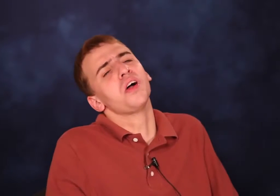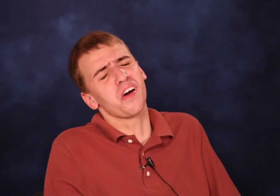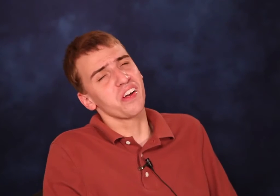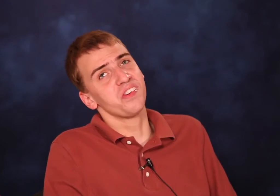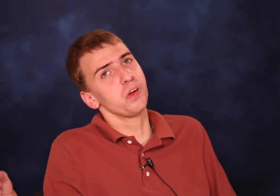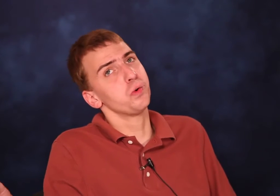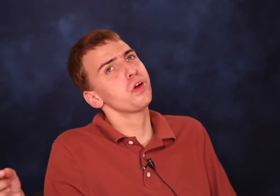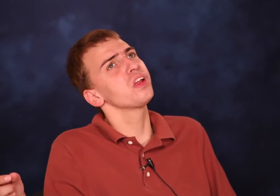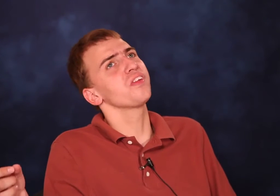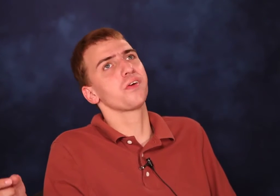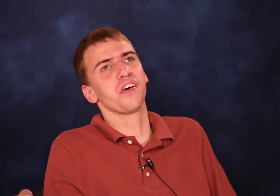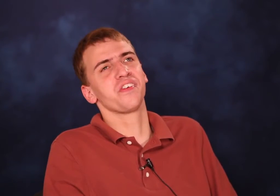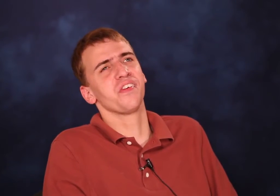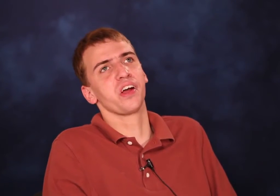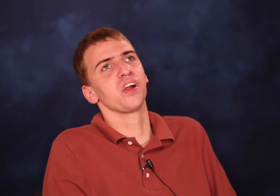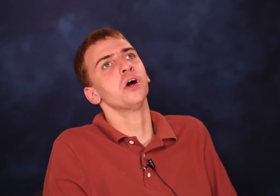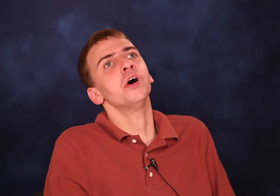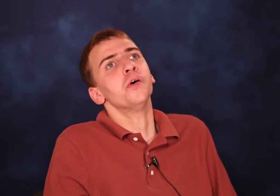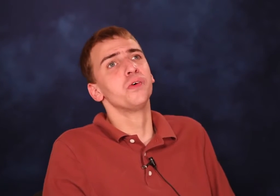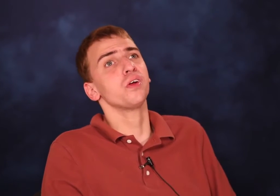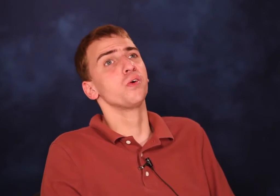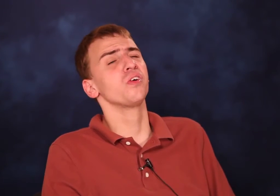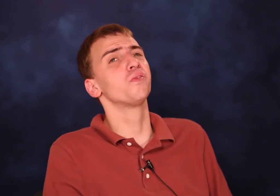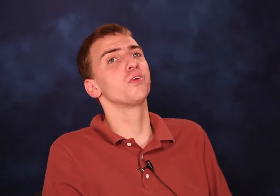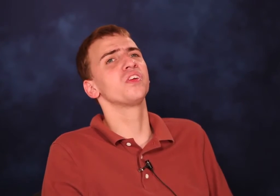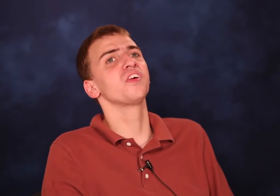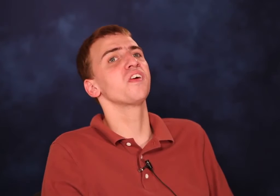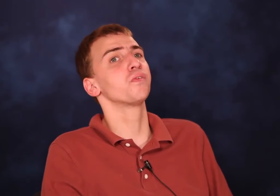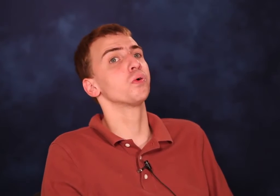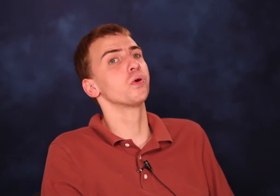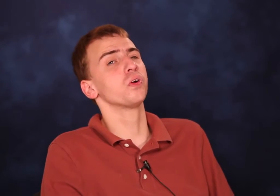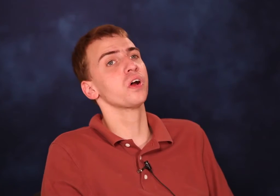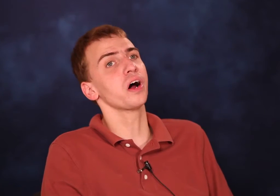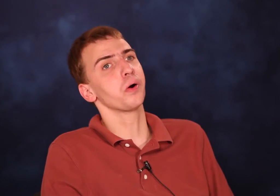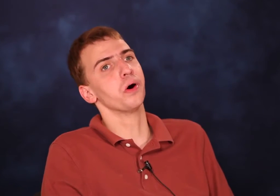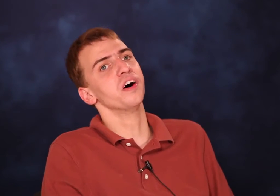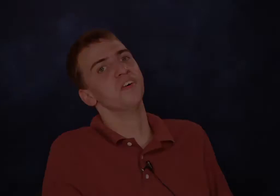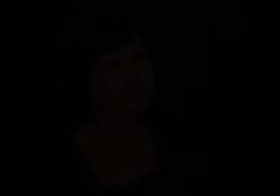and I just recently graduated from the University of Northern Iowa.